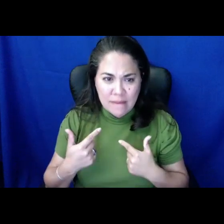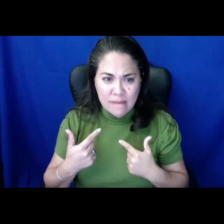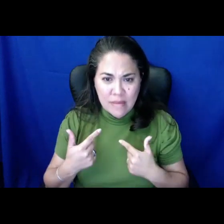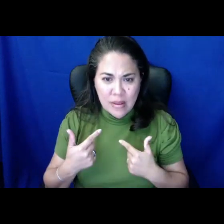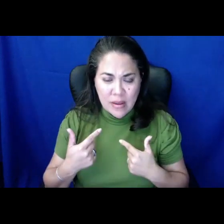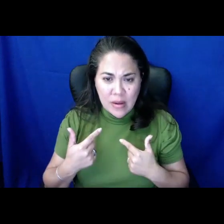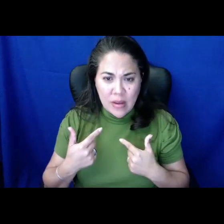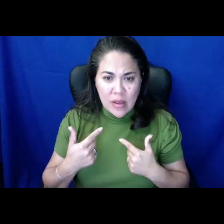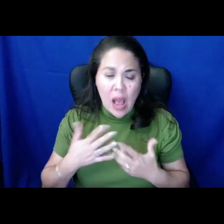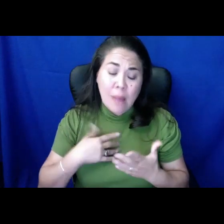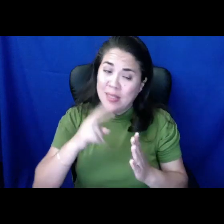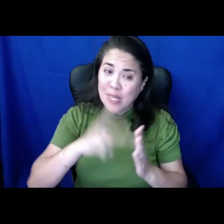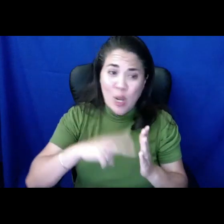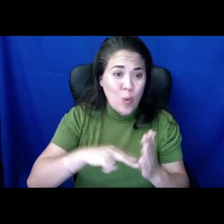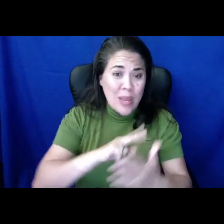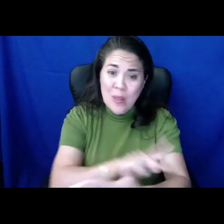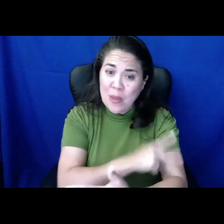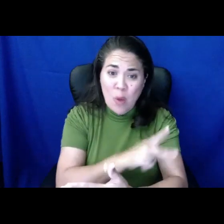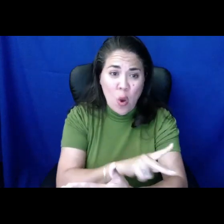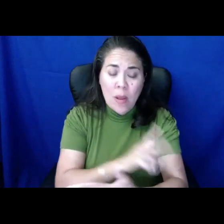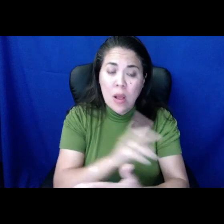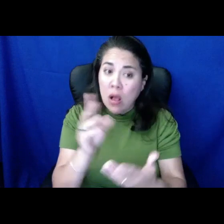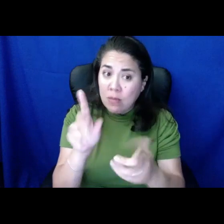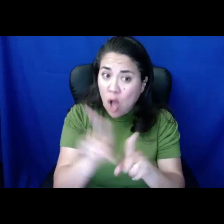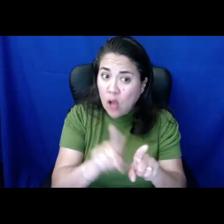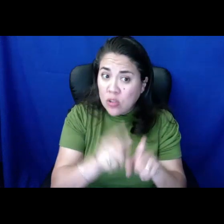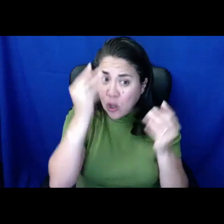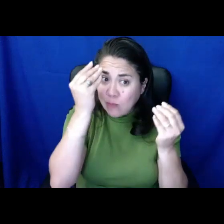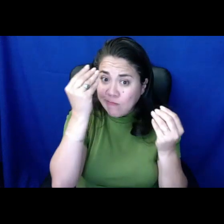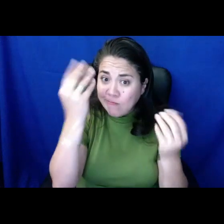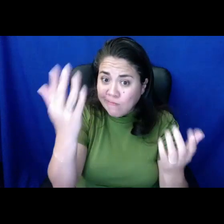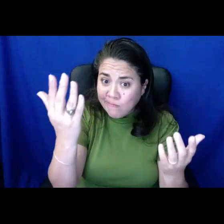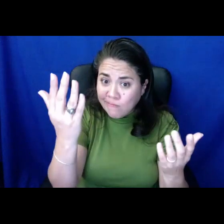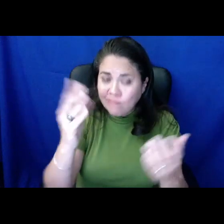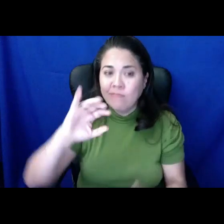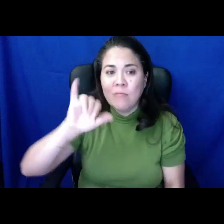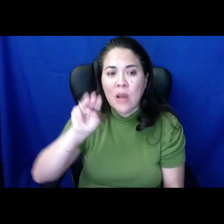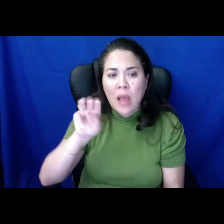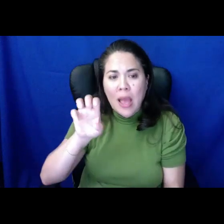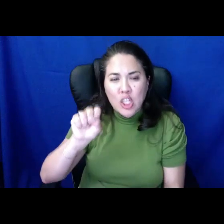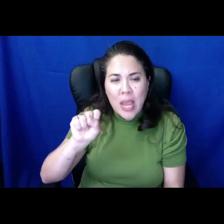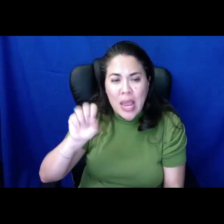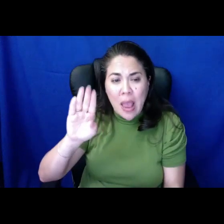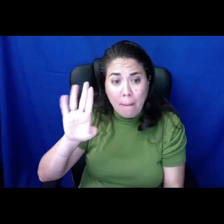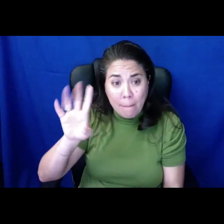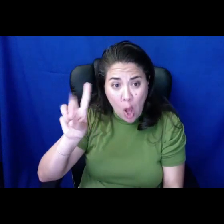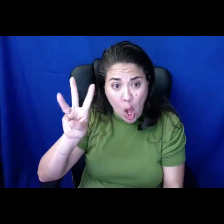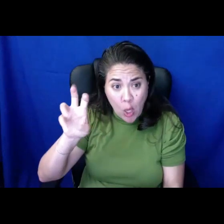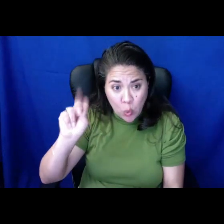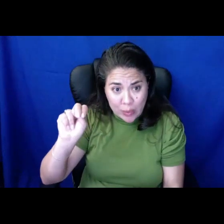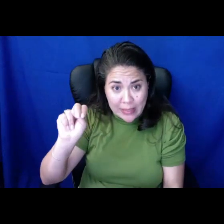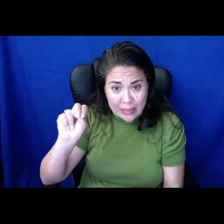Raymond Antrobus (He/Him): I just read the poem I should also say that James baldwin appears in his own eyes, as another body.